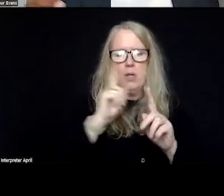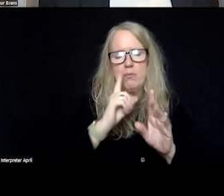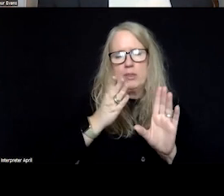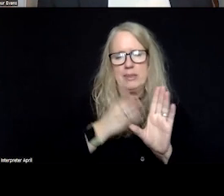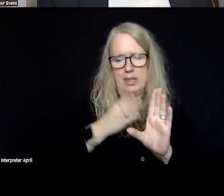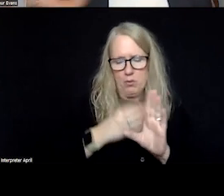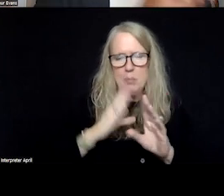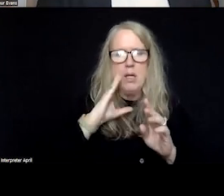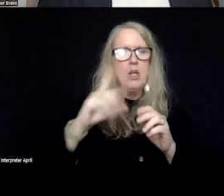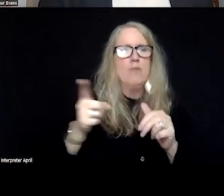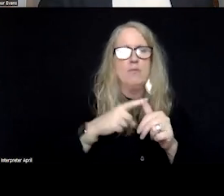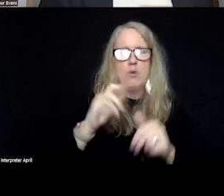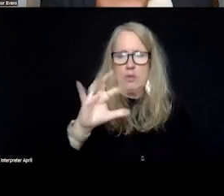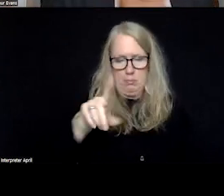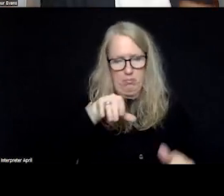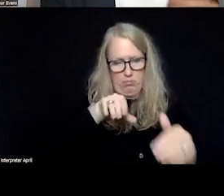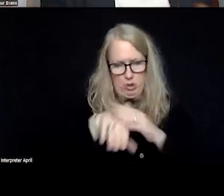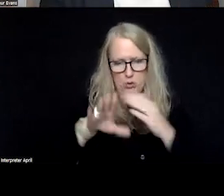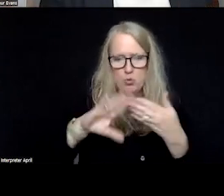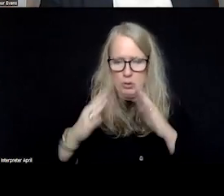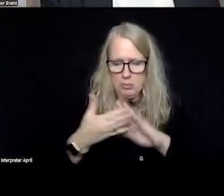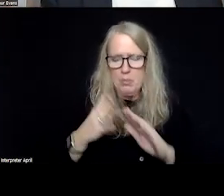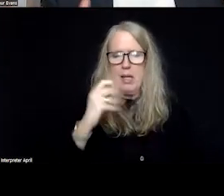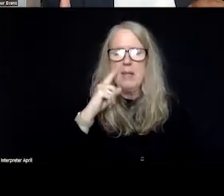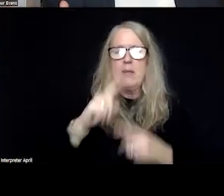AND SEND THEM INTO COMMUNITIES IN THE IMMEDIATE AFTER MATH OF